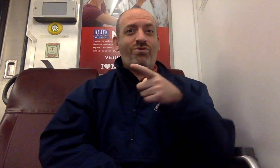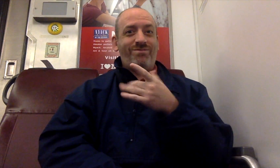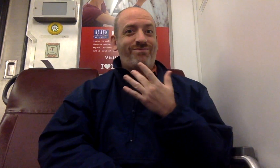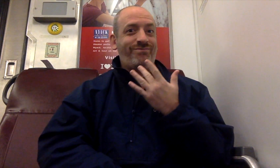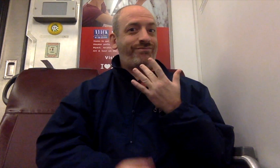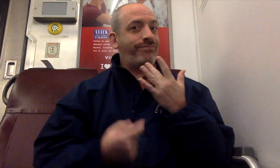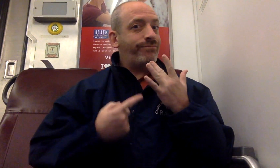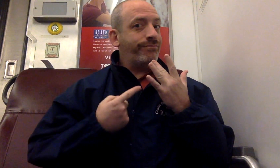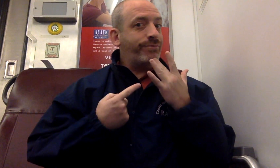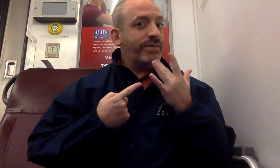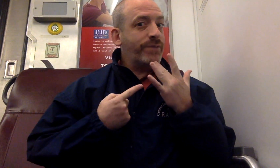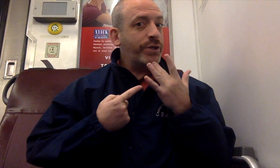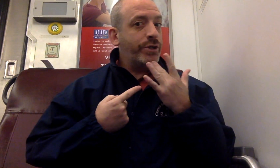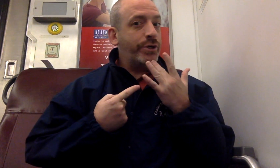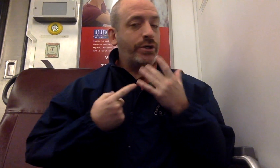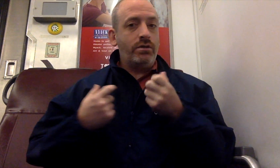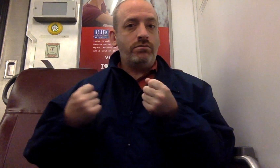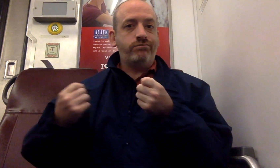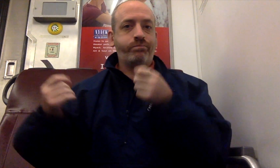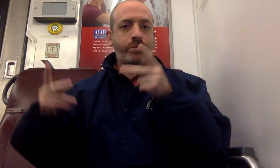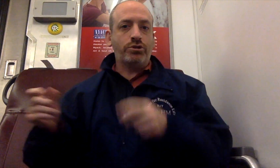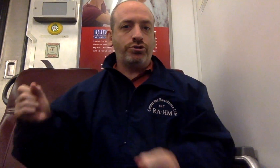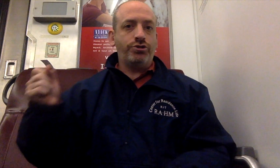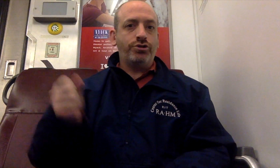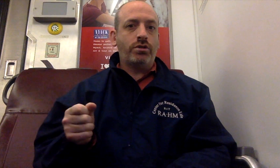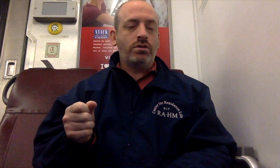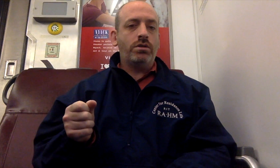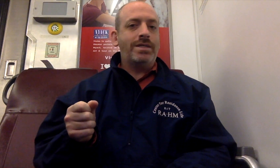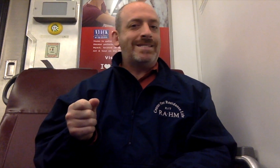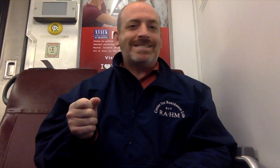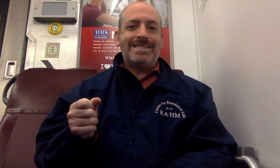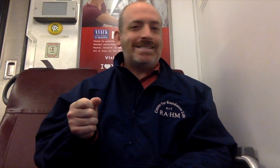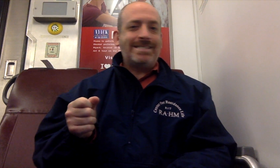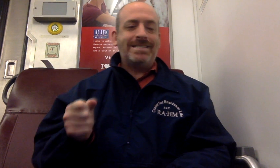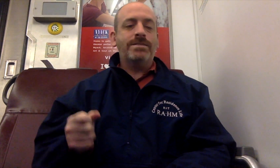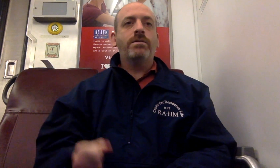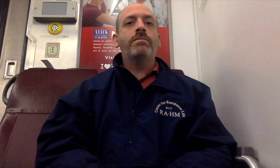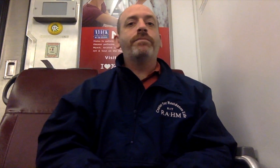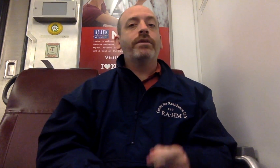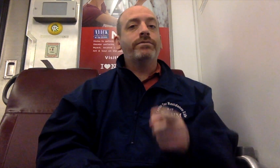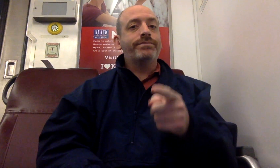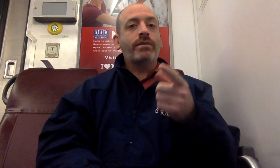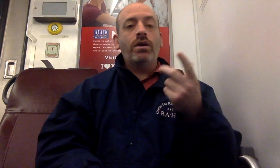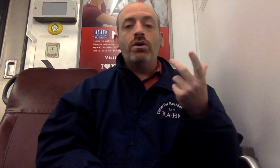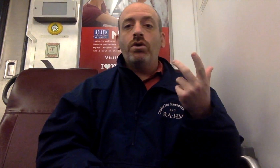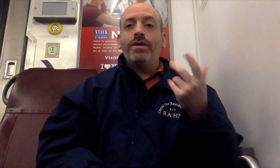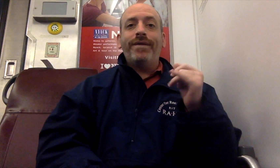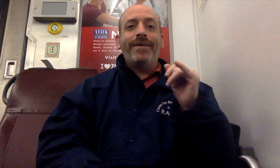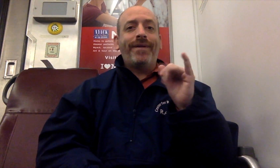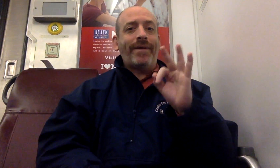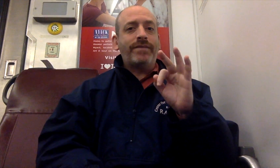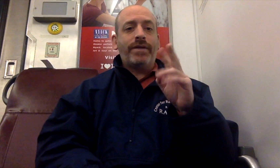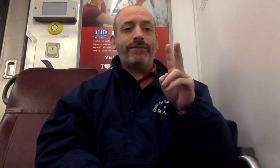Since you prefer in having onsite sign language interpreter. It will be difficult to have onsite interpreter.